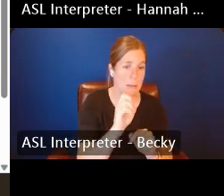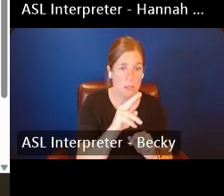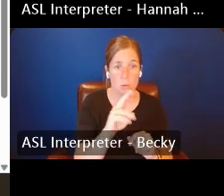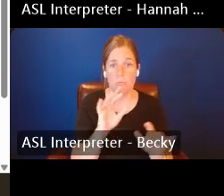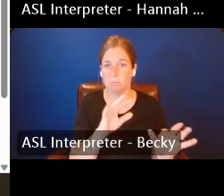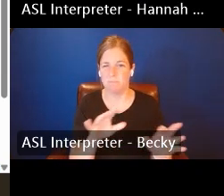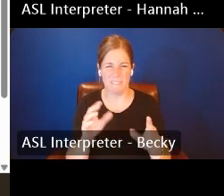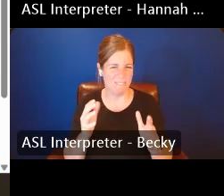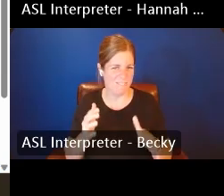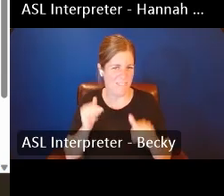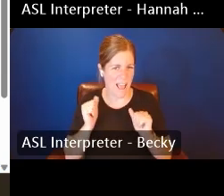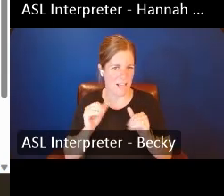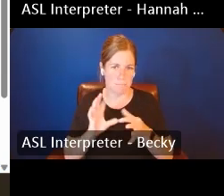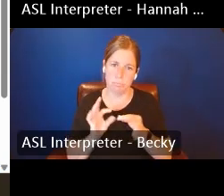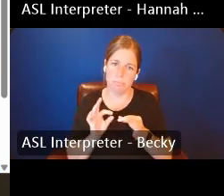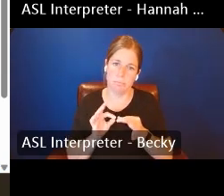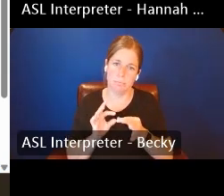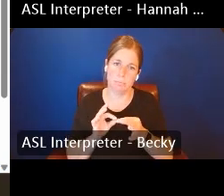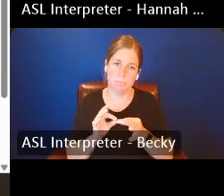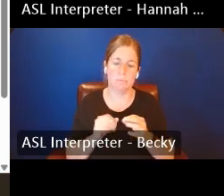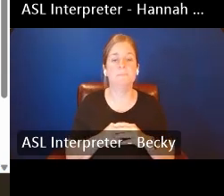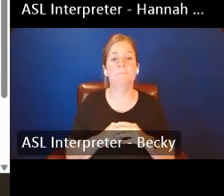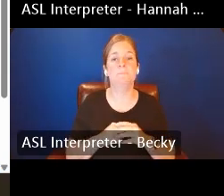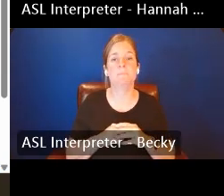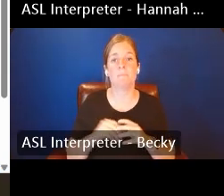OK. All checked, one of four.